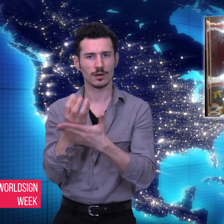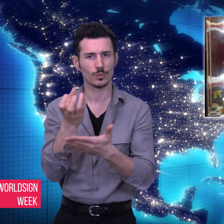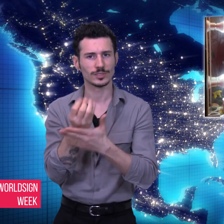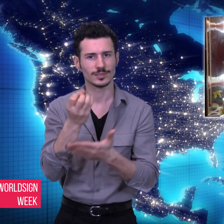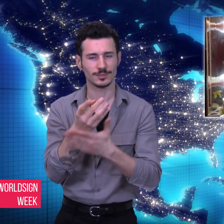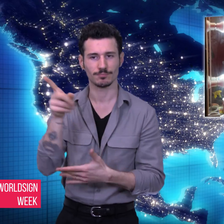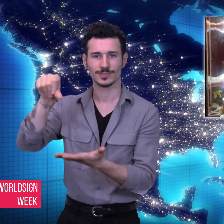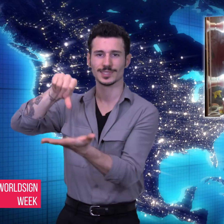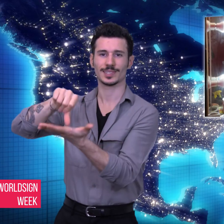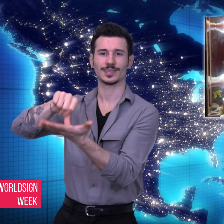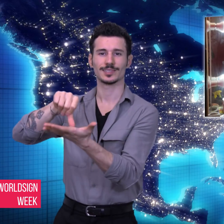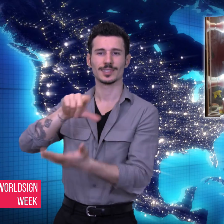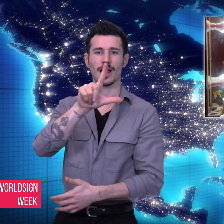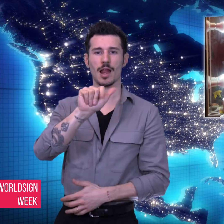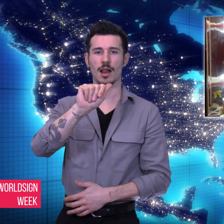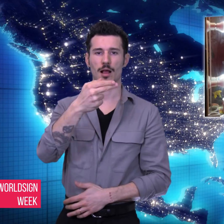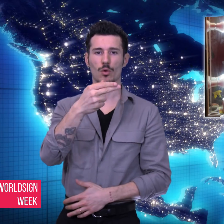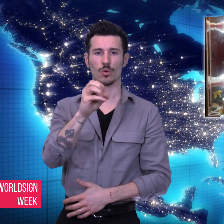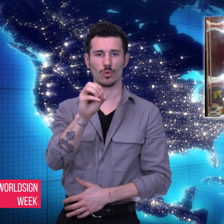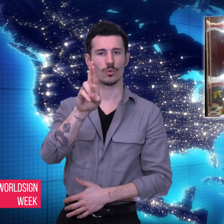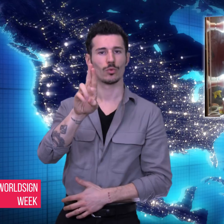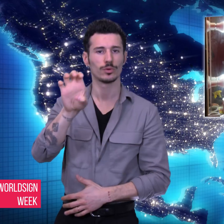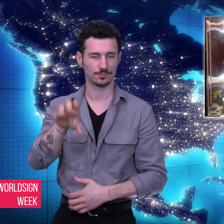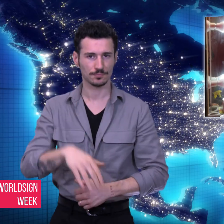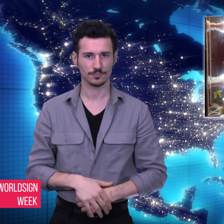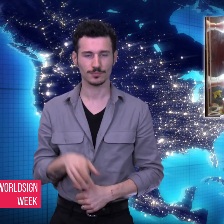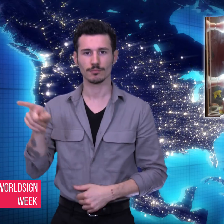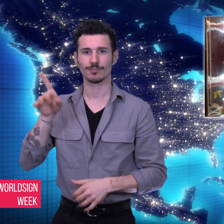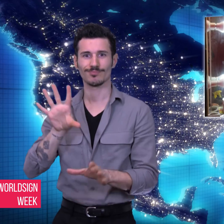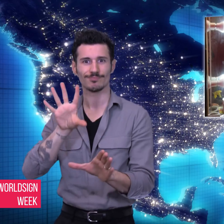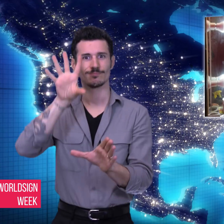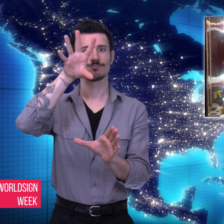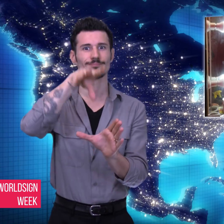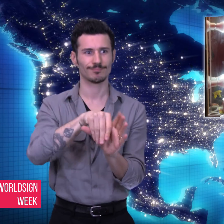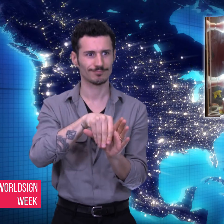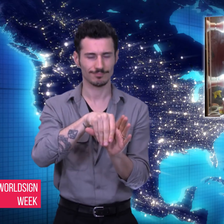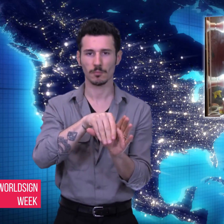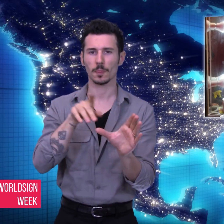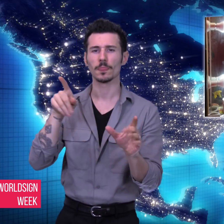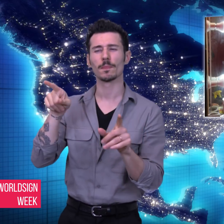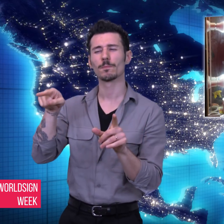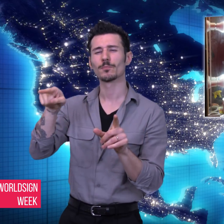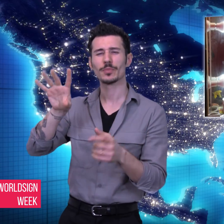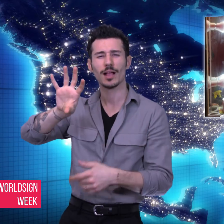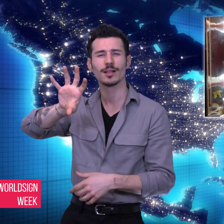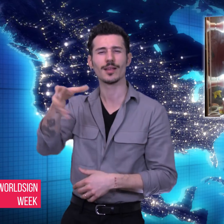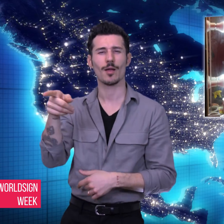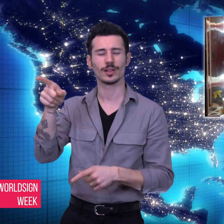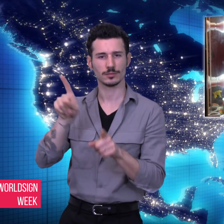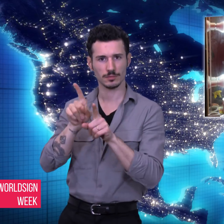Her debut was history-making in a country with